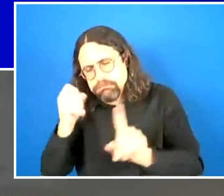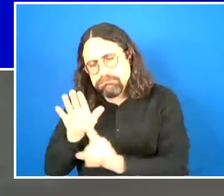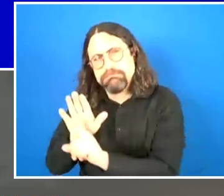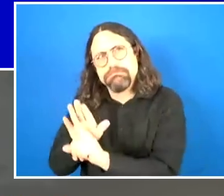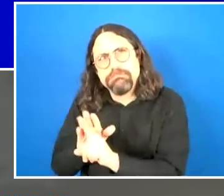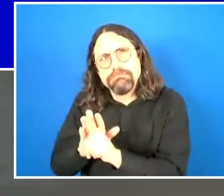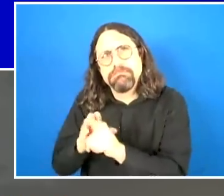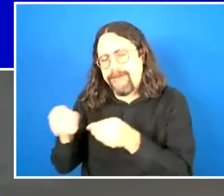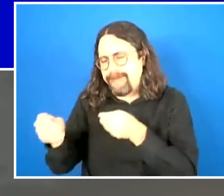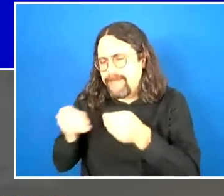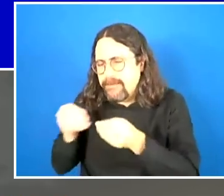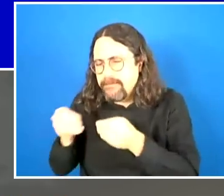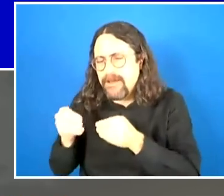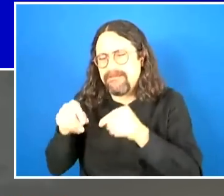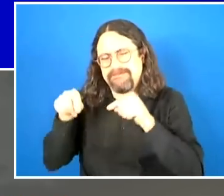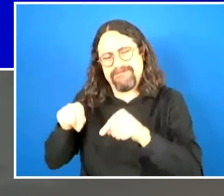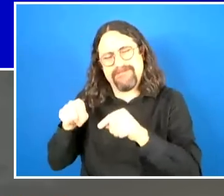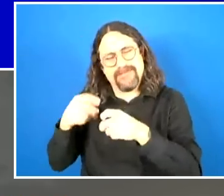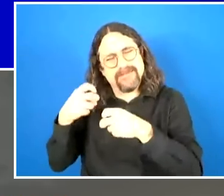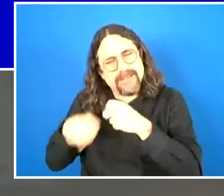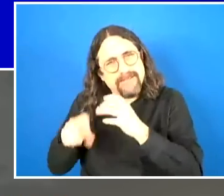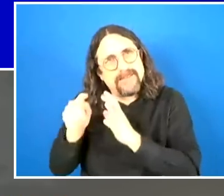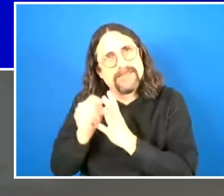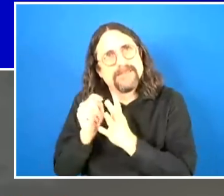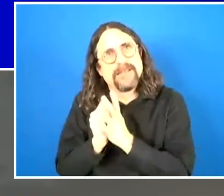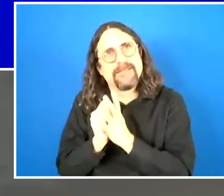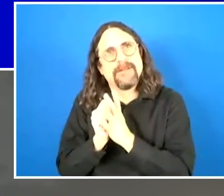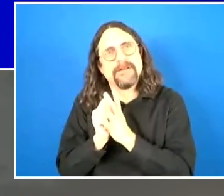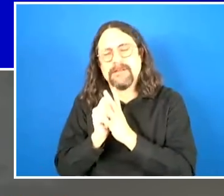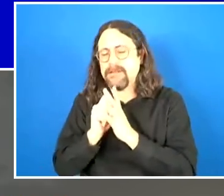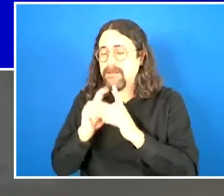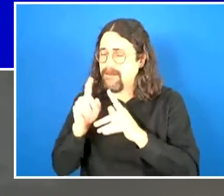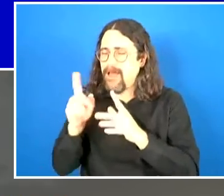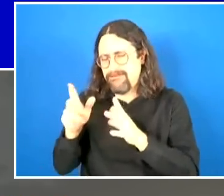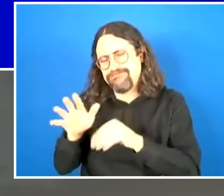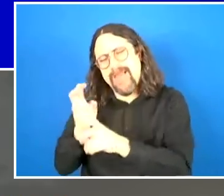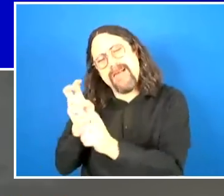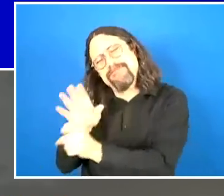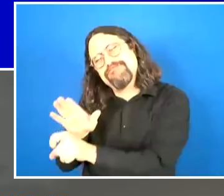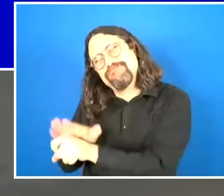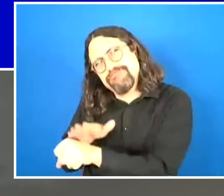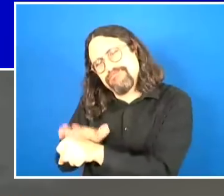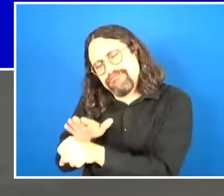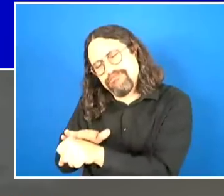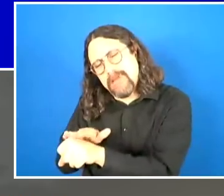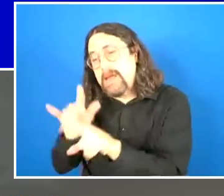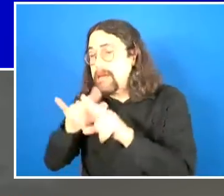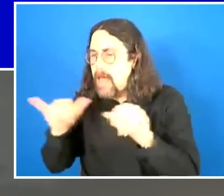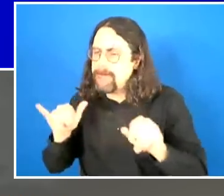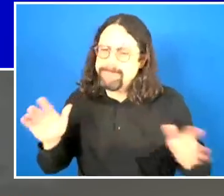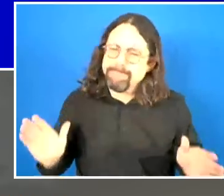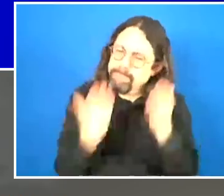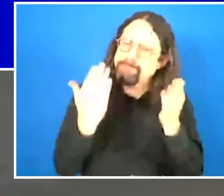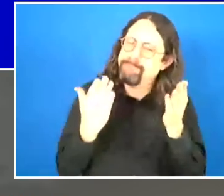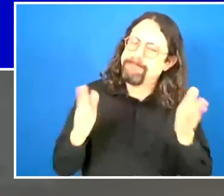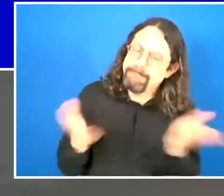MOMENT, BE FLEXIBLE ABOUT THE MOMENT BUT ALSO HOLDTH OSE HIGH EXPECTATIONS. IF WE DIDN'T DO